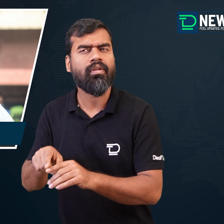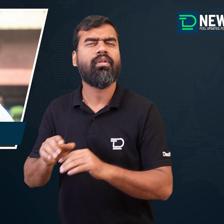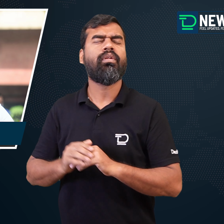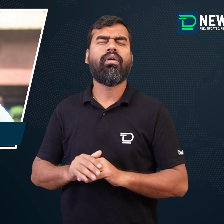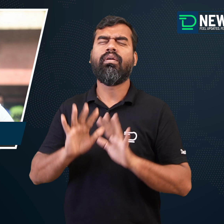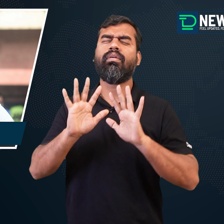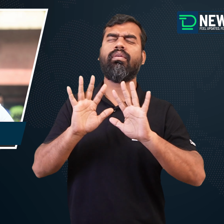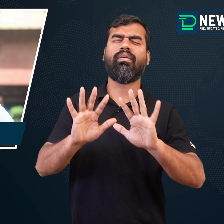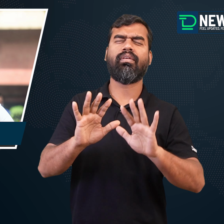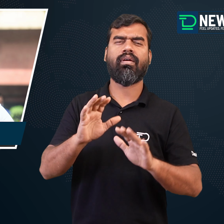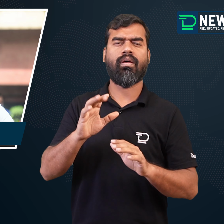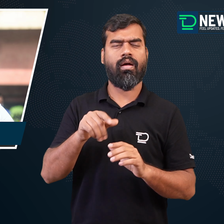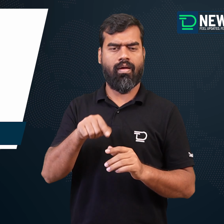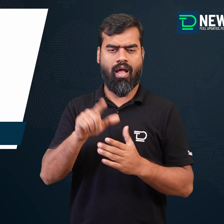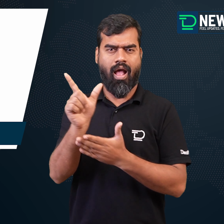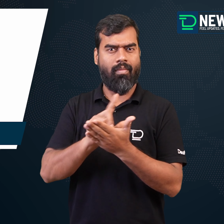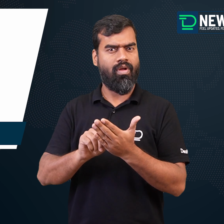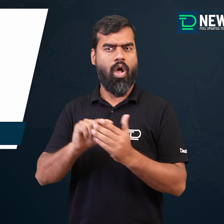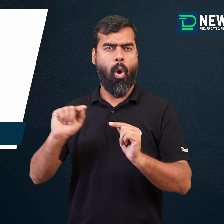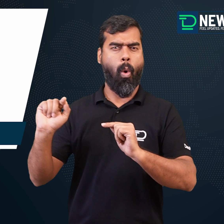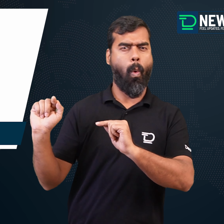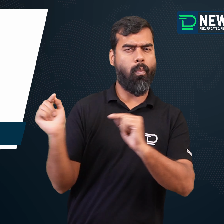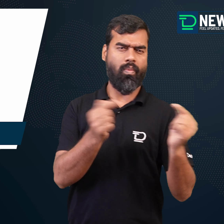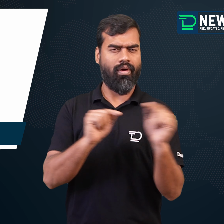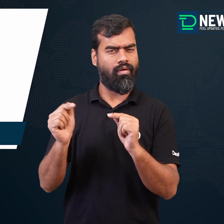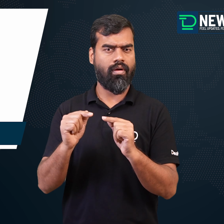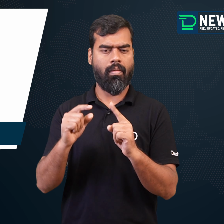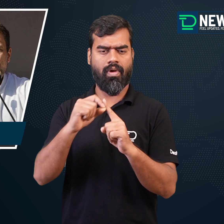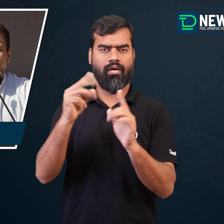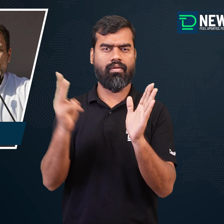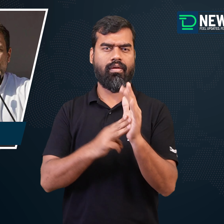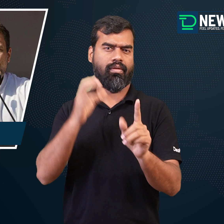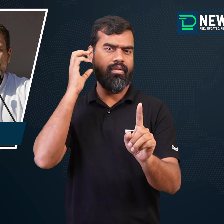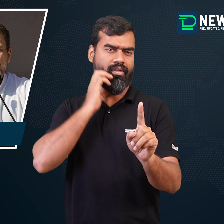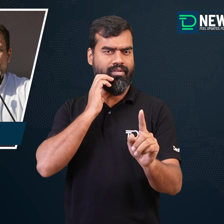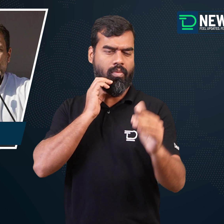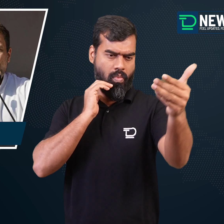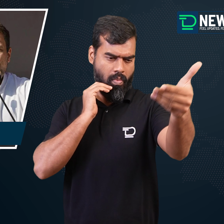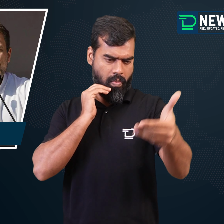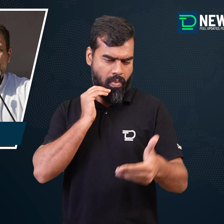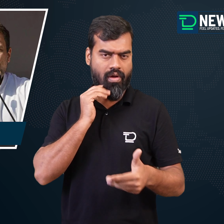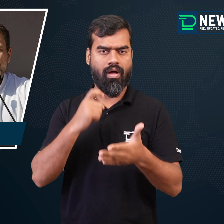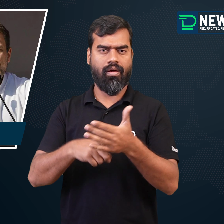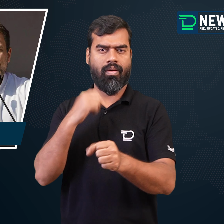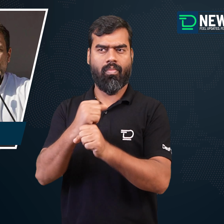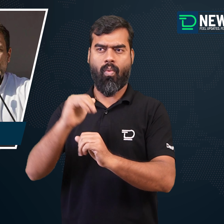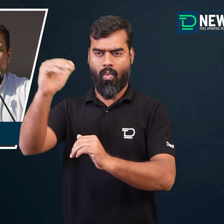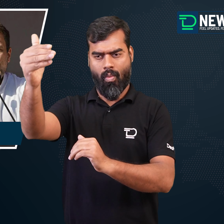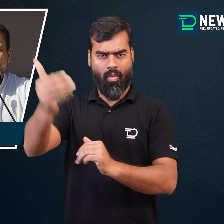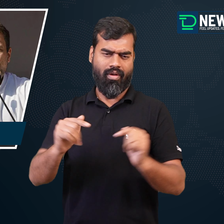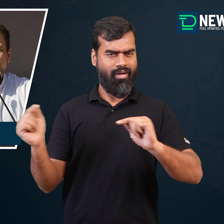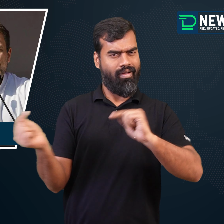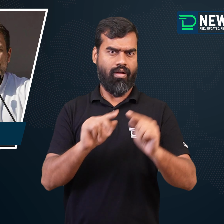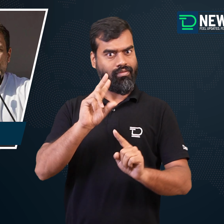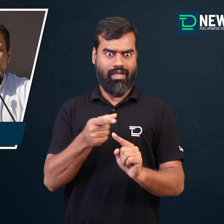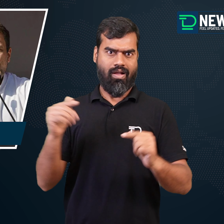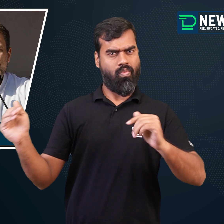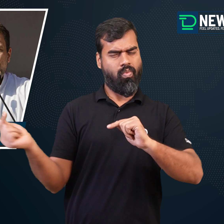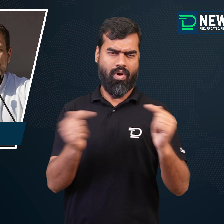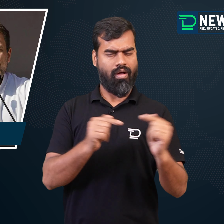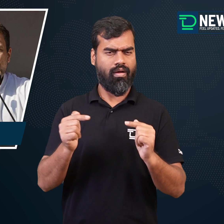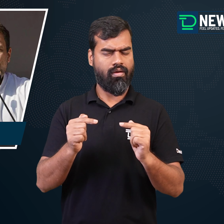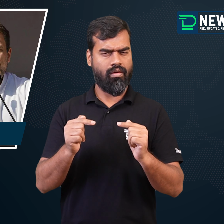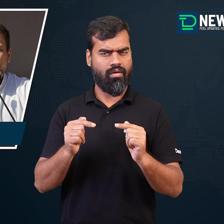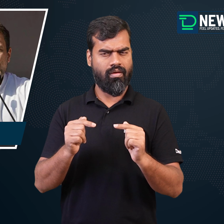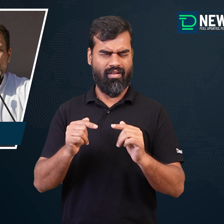Secondly, the discussion is between Rahul and Modi.